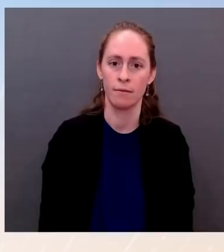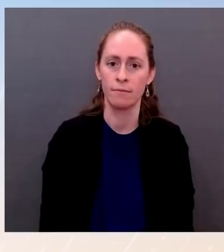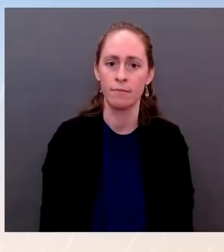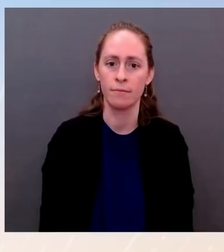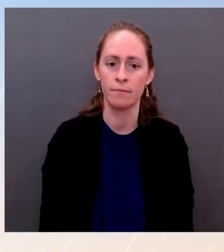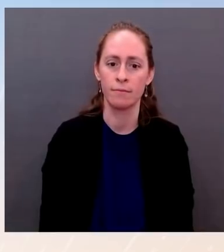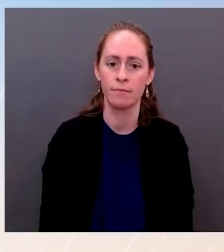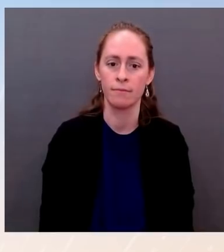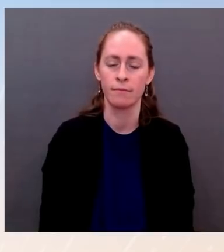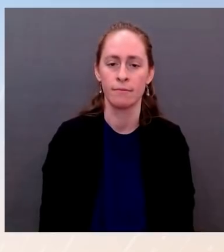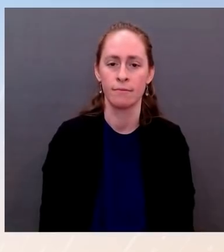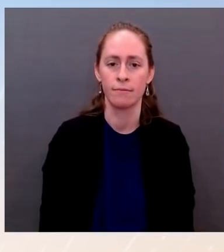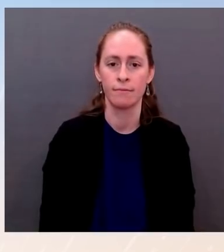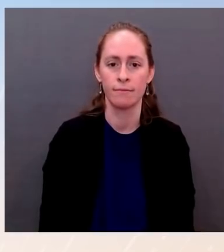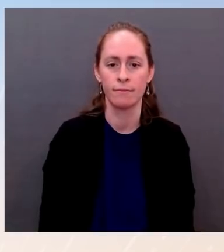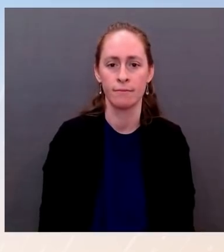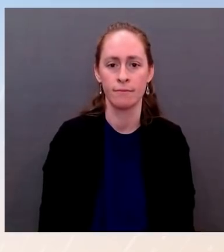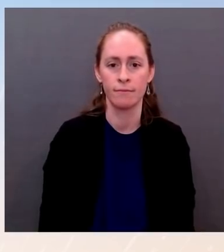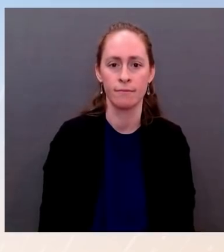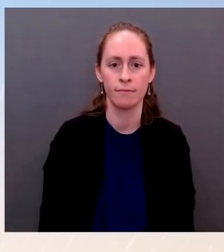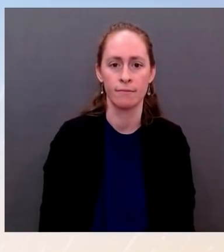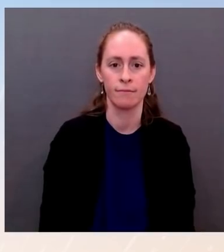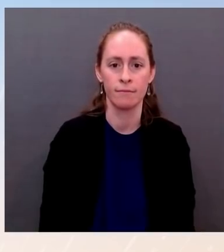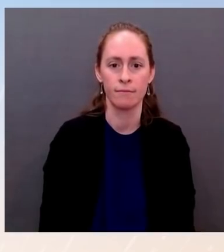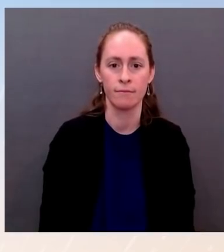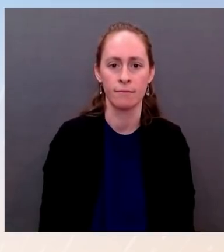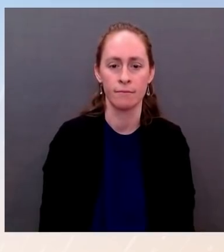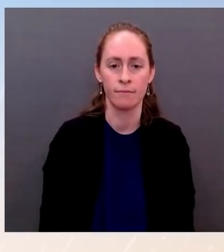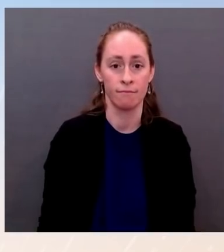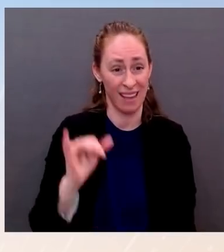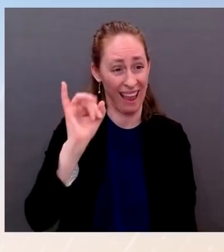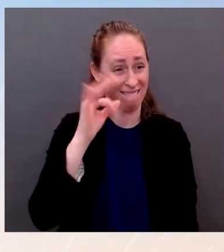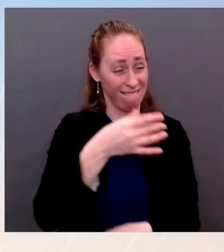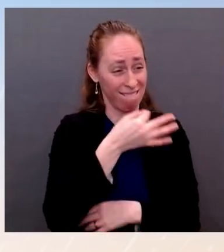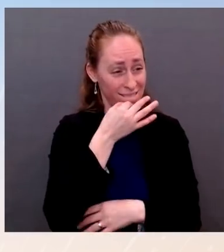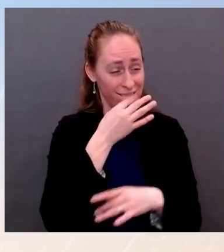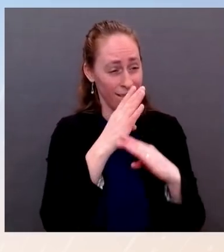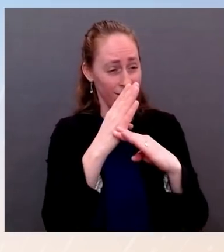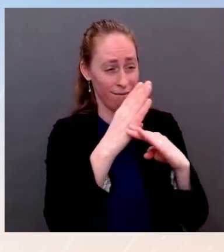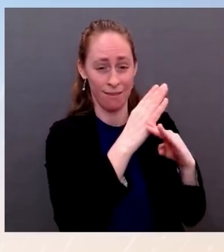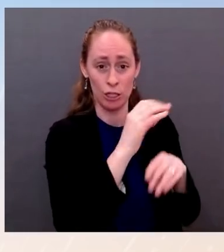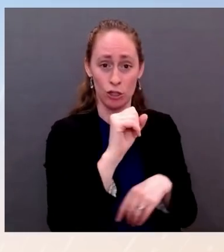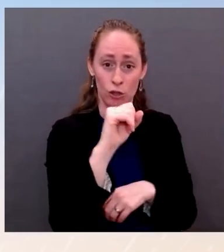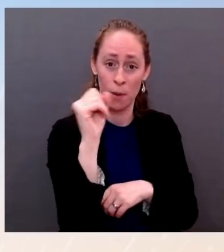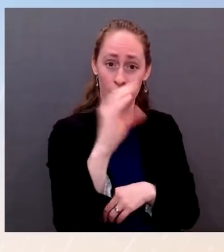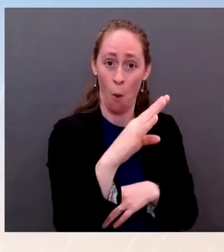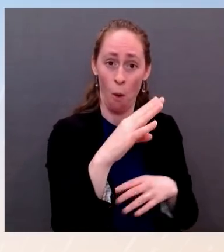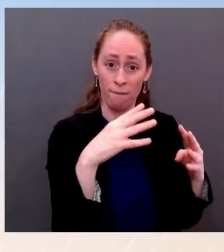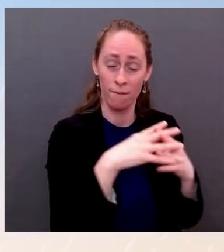is surging additional staff to its incident command post. There's strong cooperation with the California Highway Patrol,